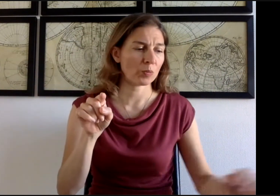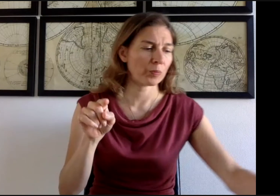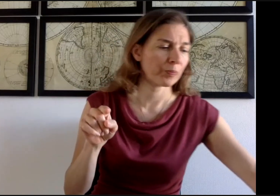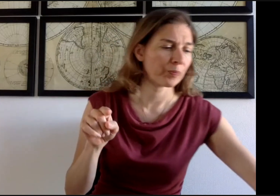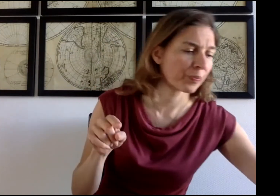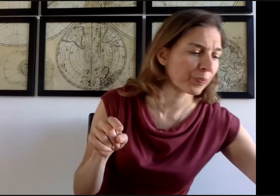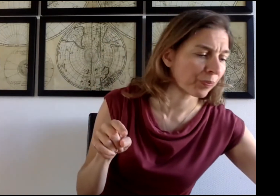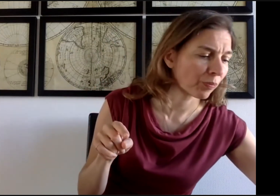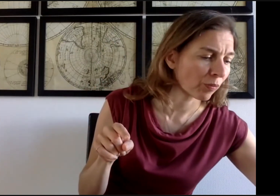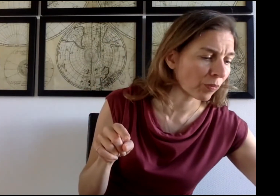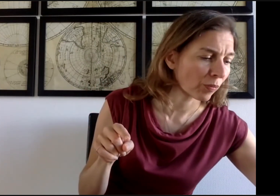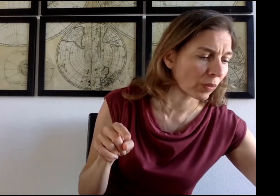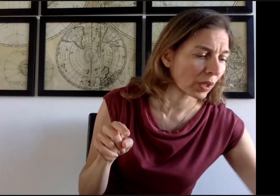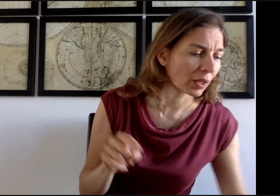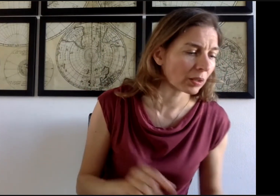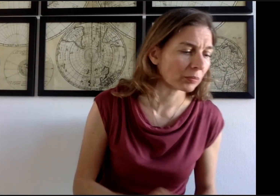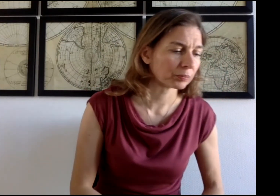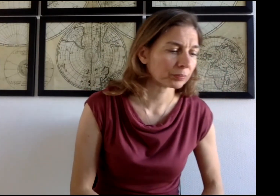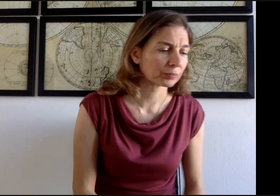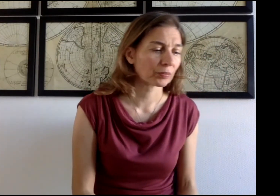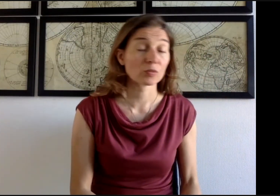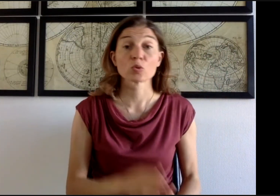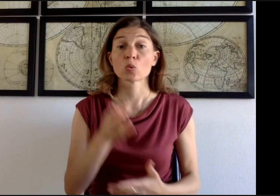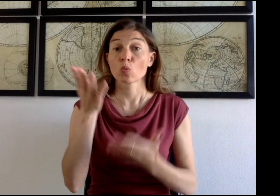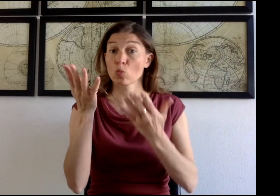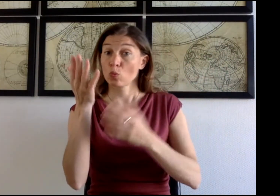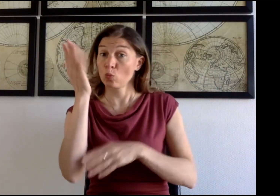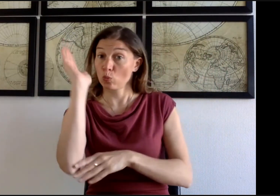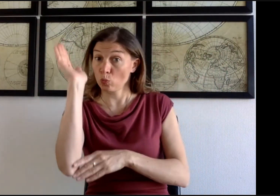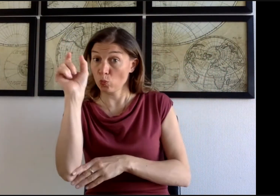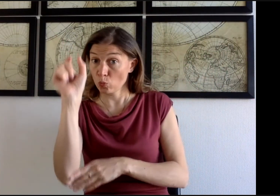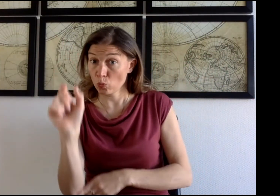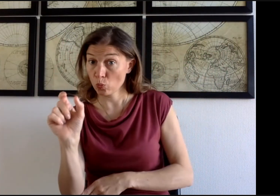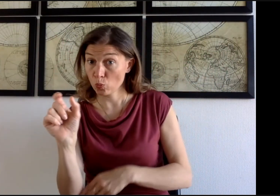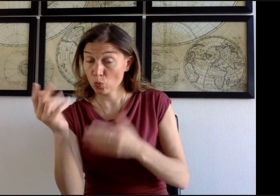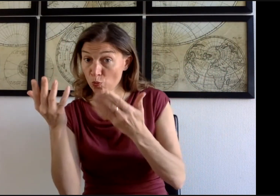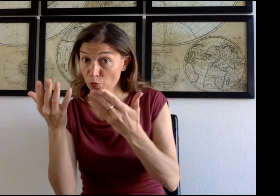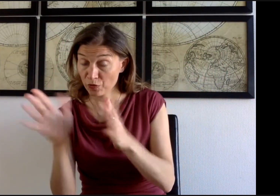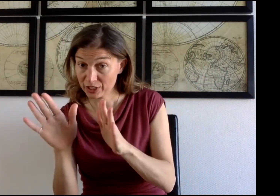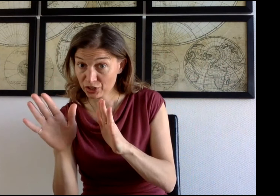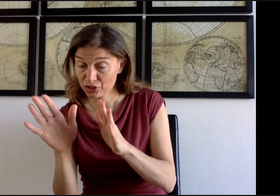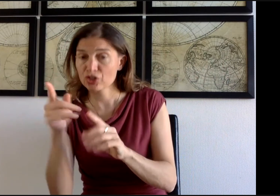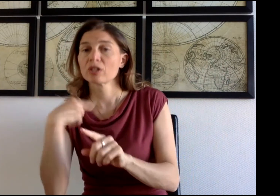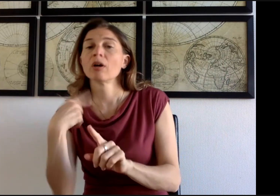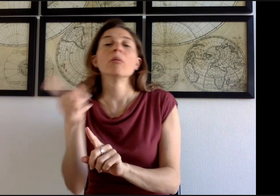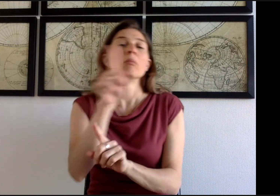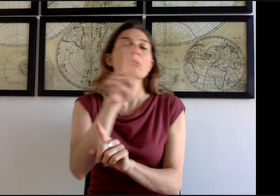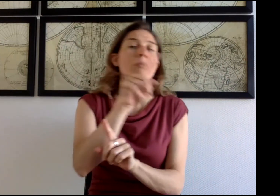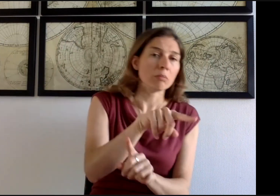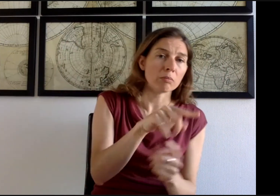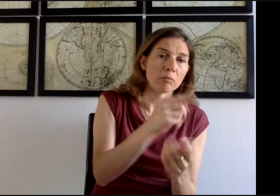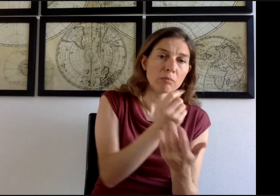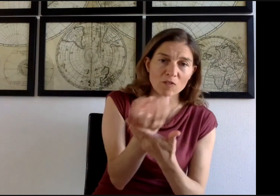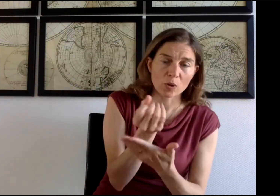then we can give you the floor back if we hear from you Marica and Goran. So I'll give the floor to Marcin Rodzinka.